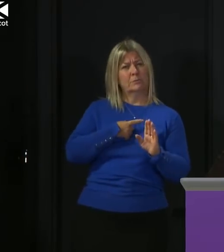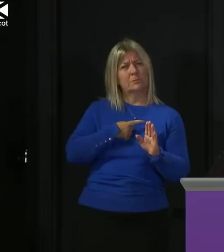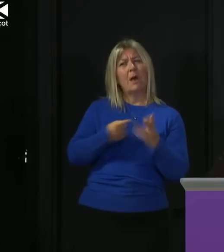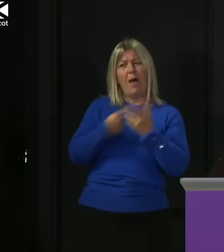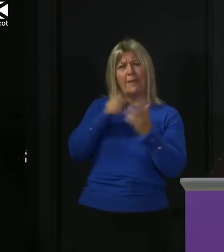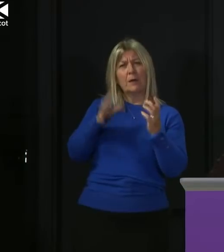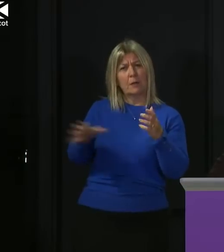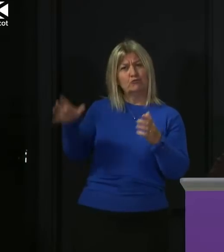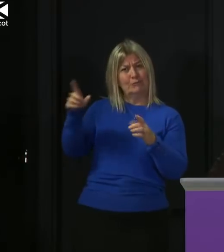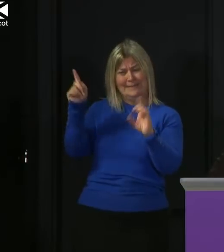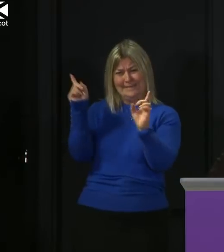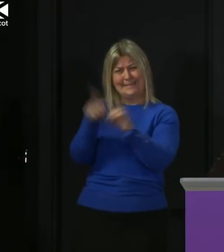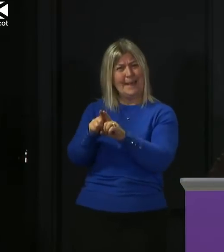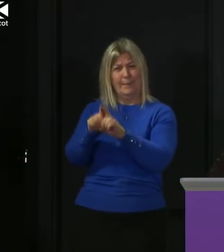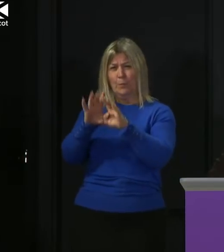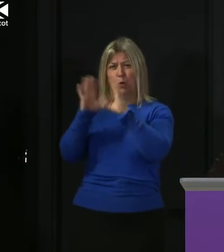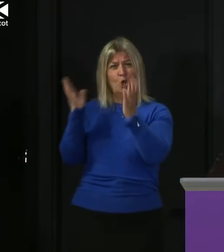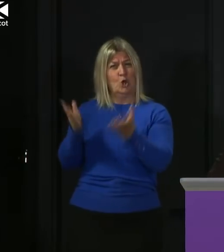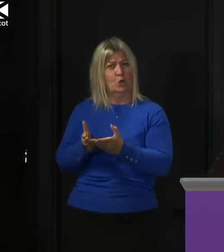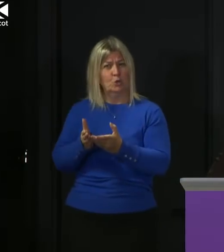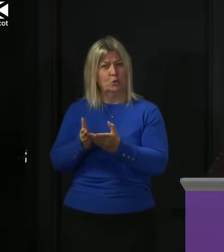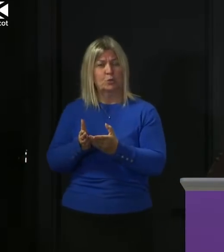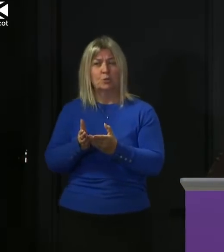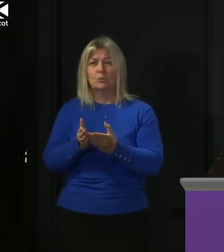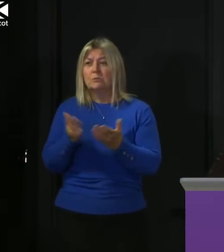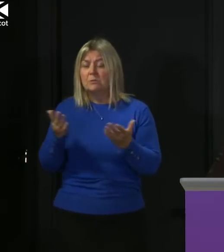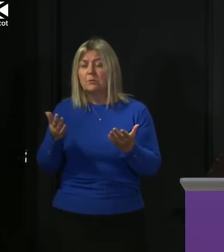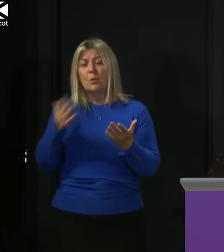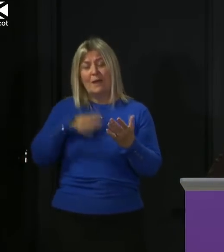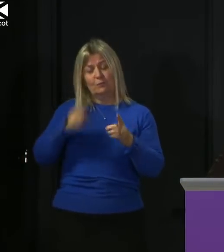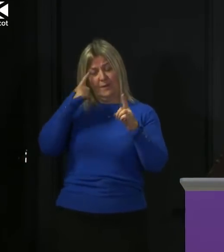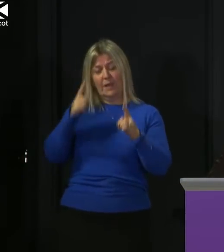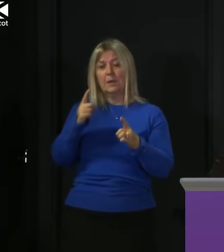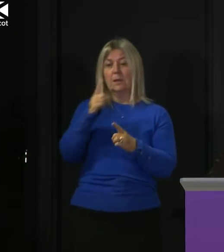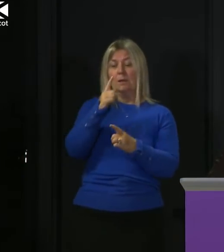so we have decided the priorities that we want to have, keeping schools open, keeping